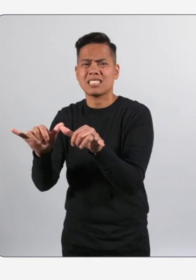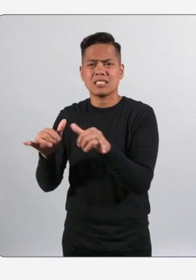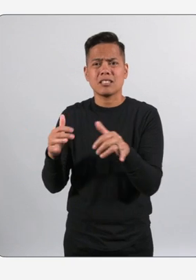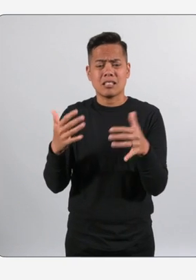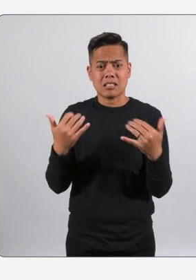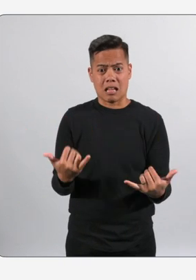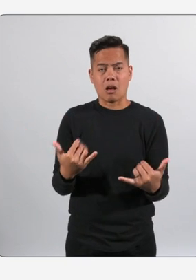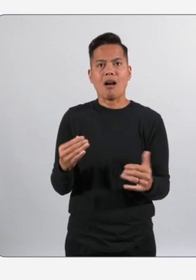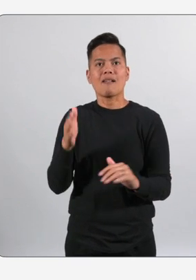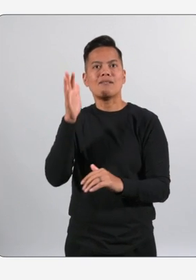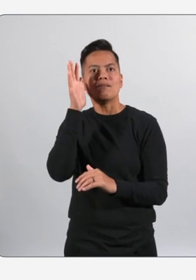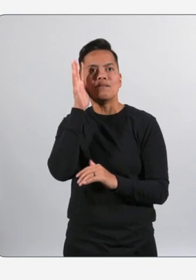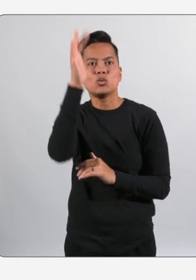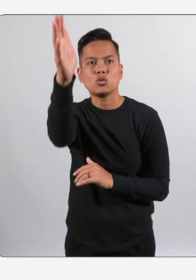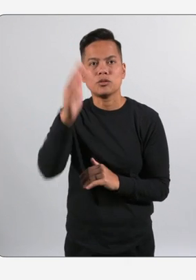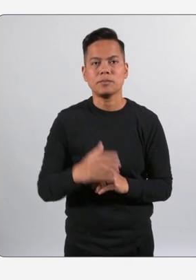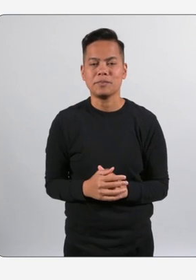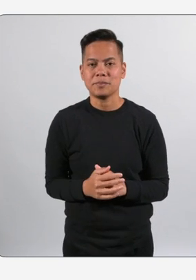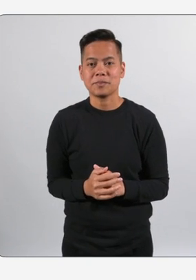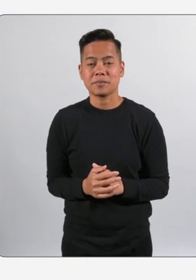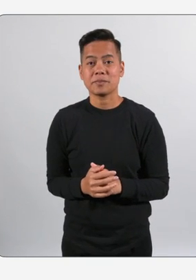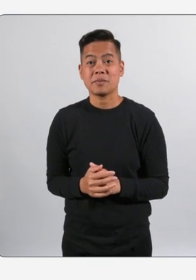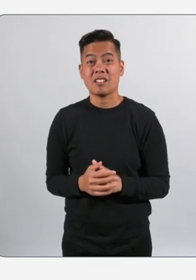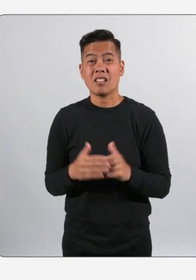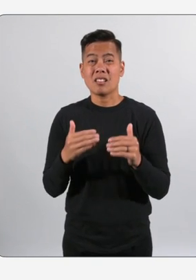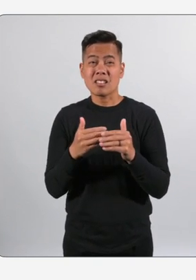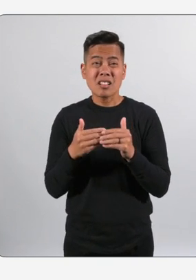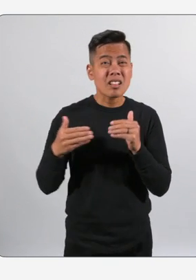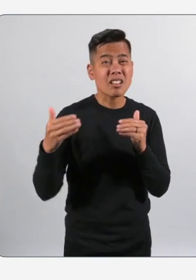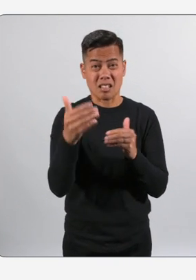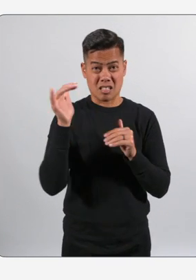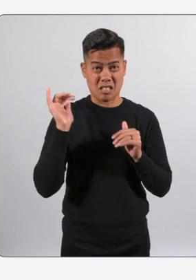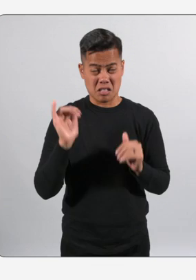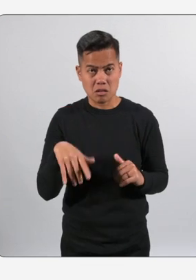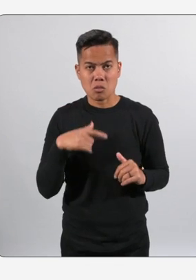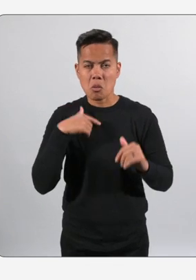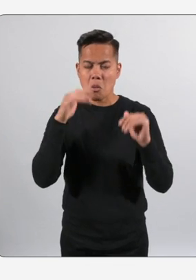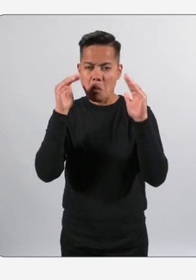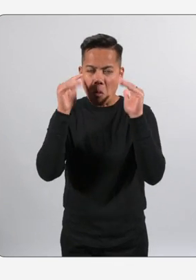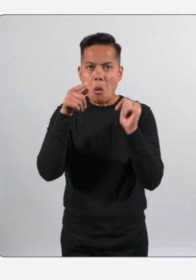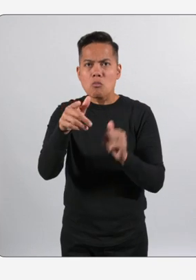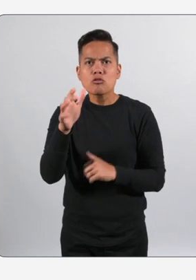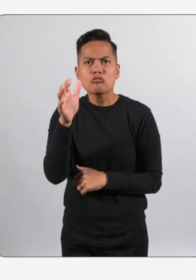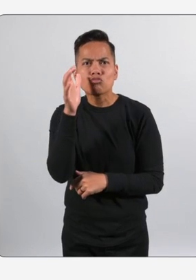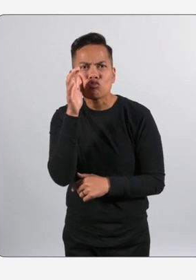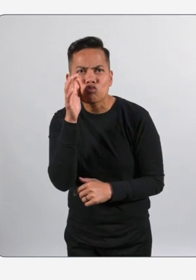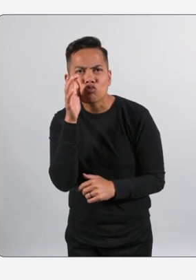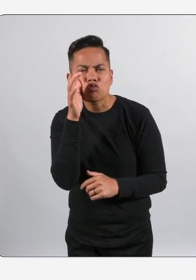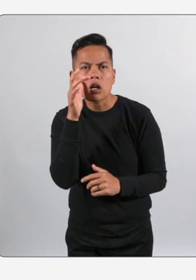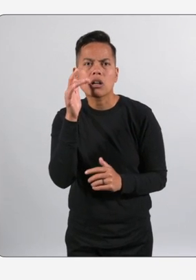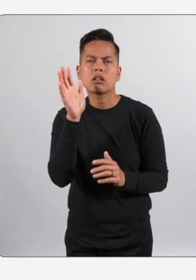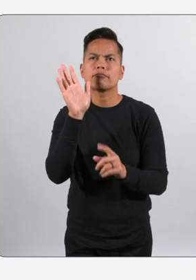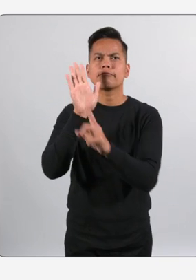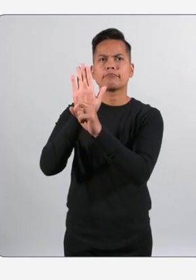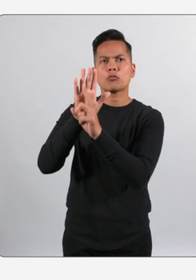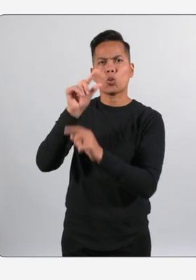But beyond that, I hope that what you've heard today has demonstrated Google's belief in the transformational benefits AI